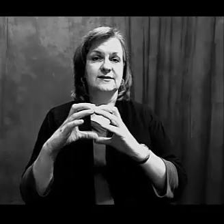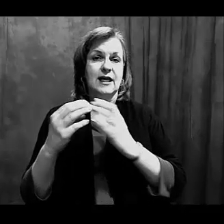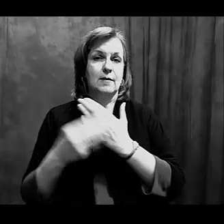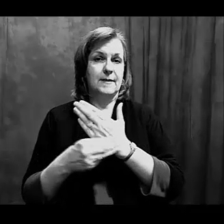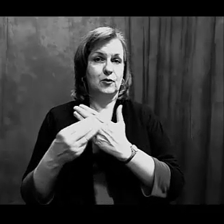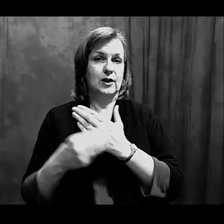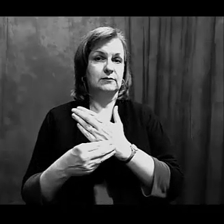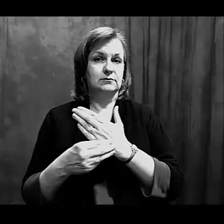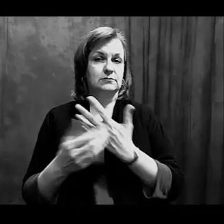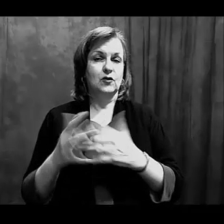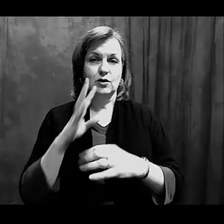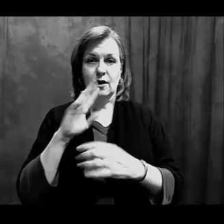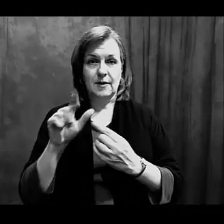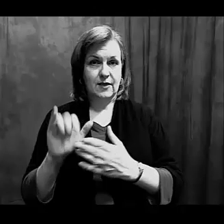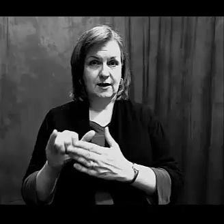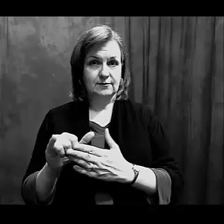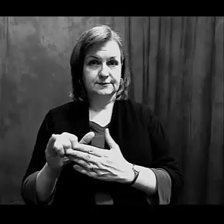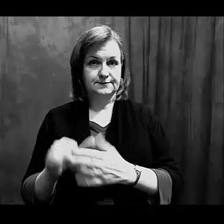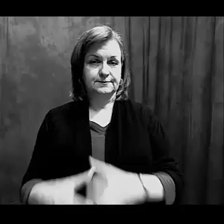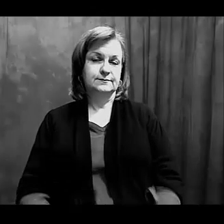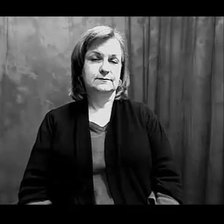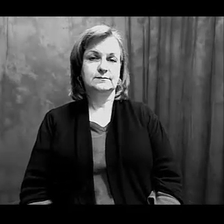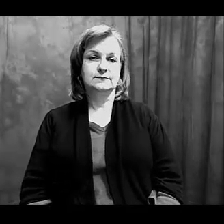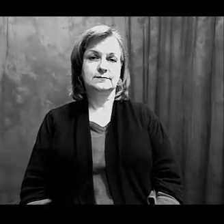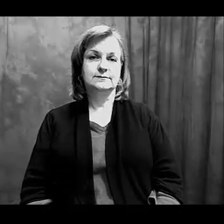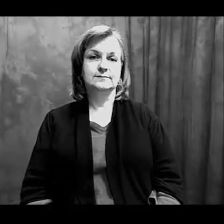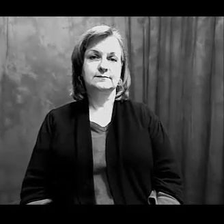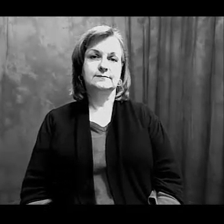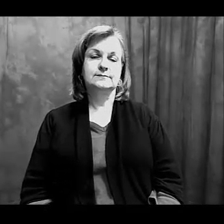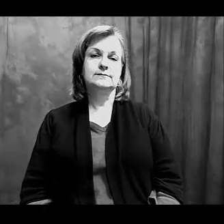in cell membranes -- we talked about that